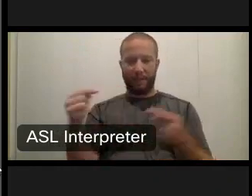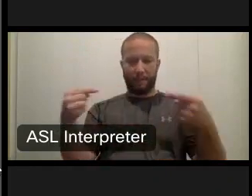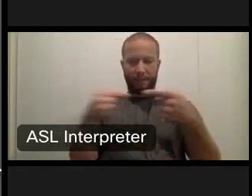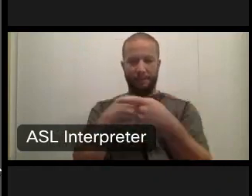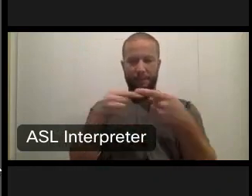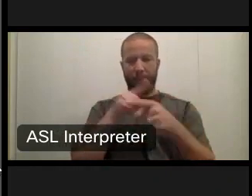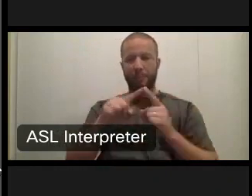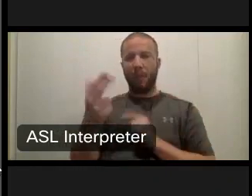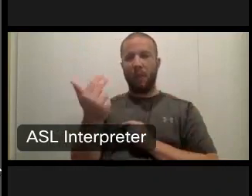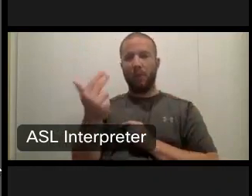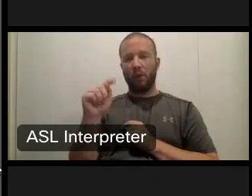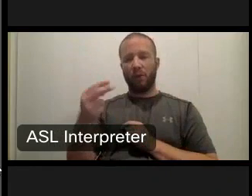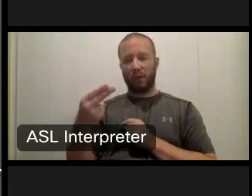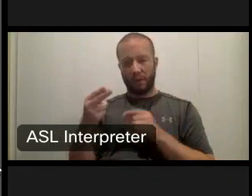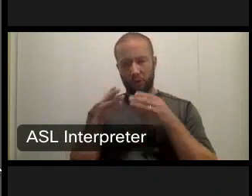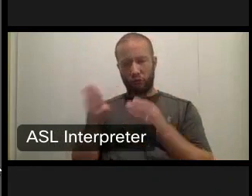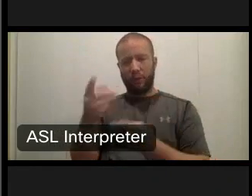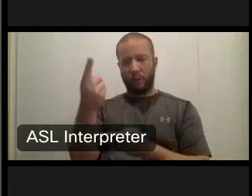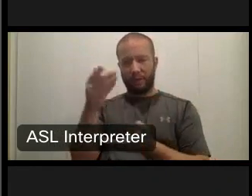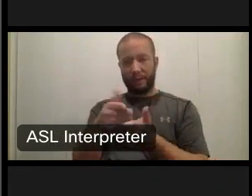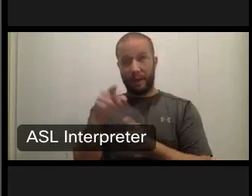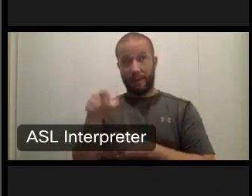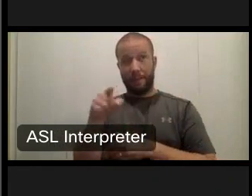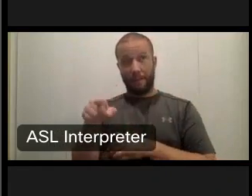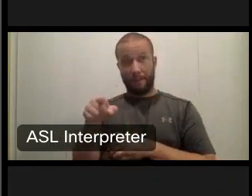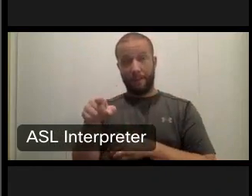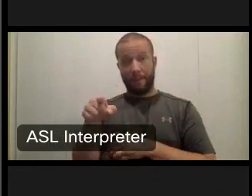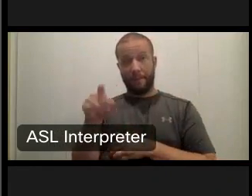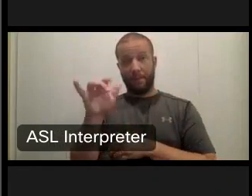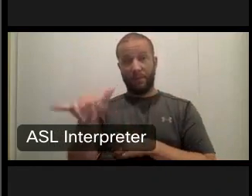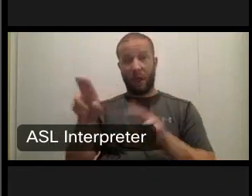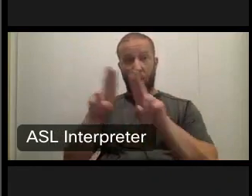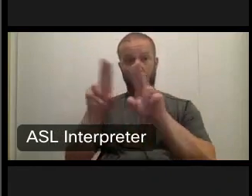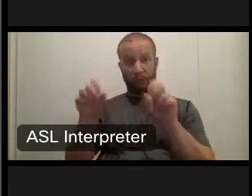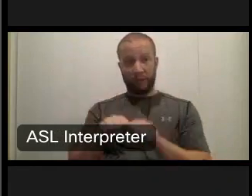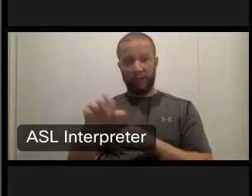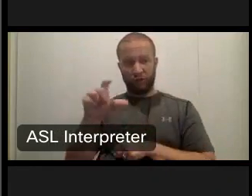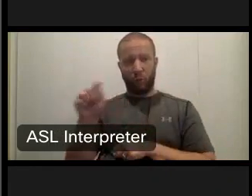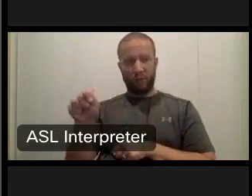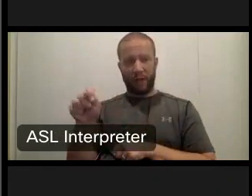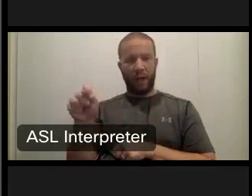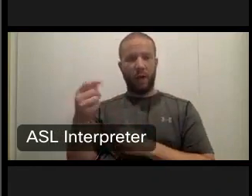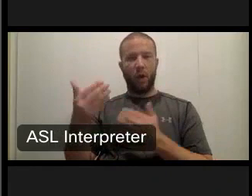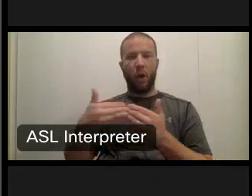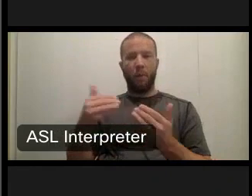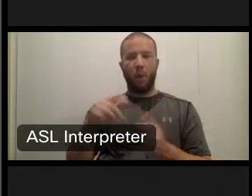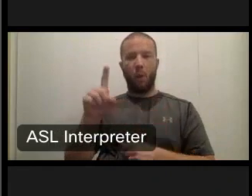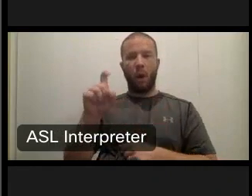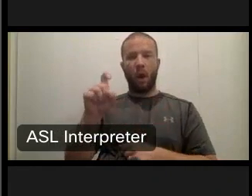Street um stops on the Georgetown Union Station um get almost 100 people more in each Direction